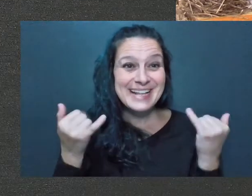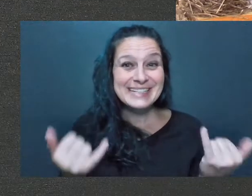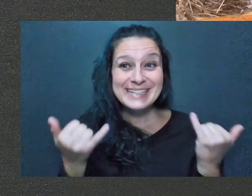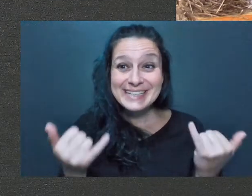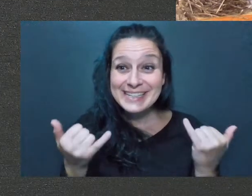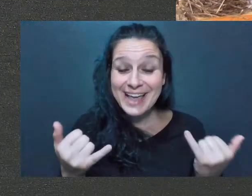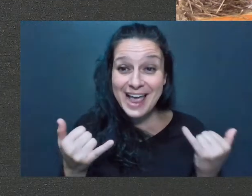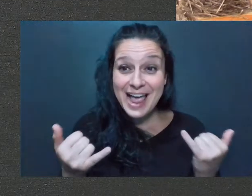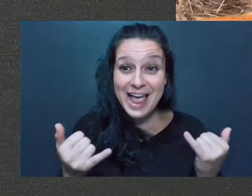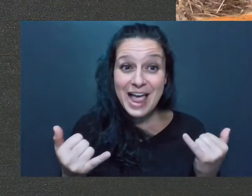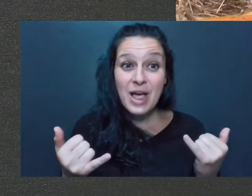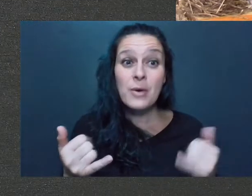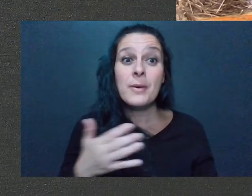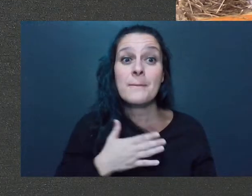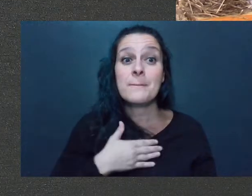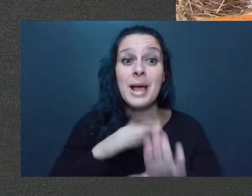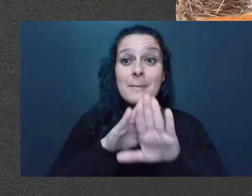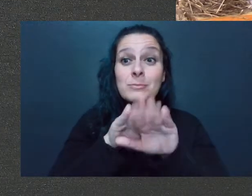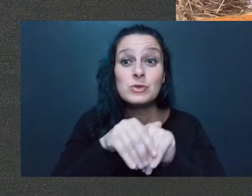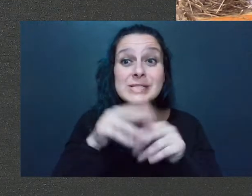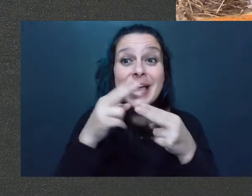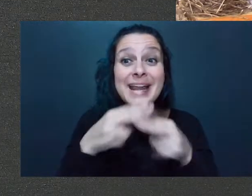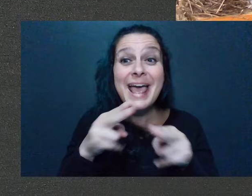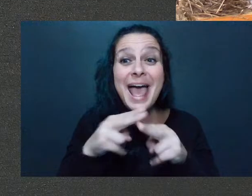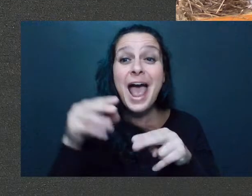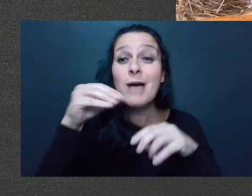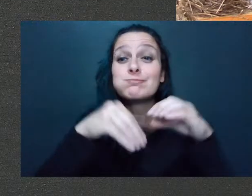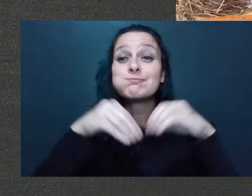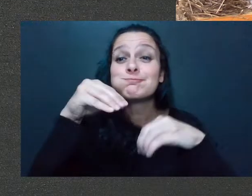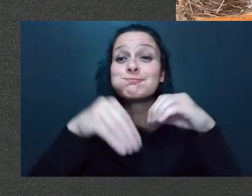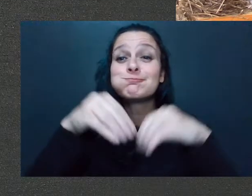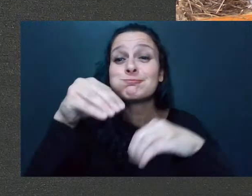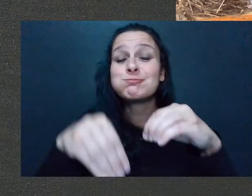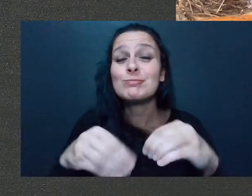And now, I'm gonna put my pretend eggs in the nest.